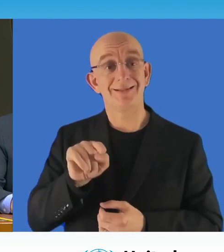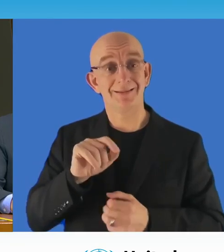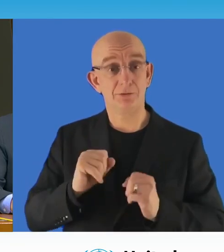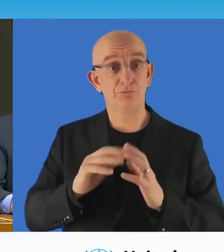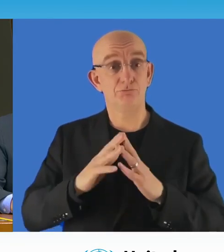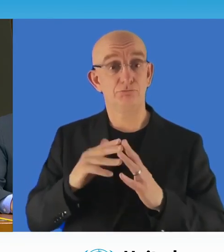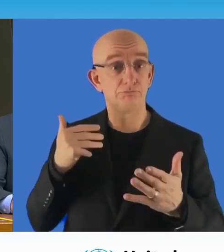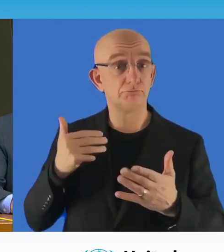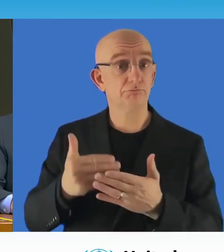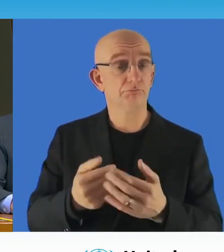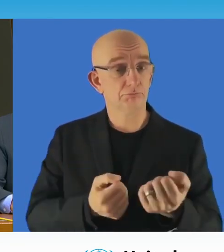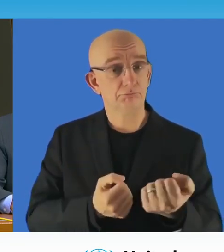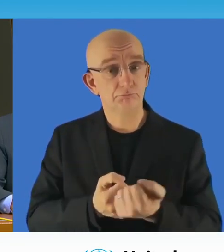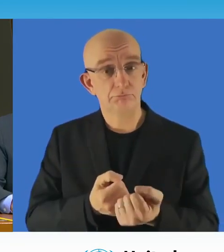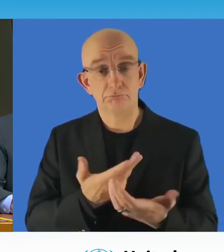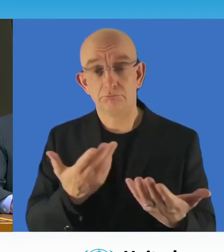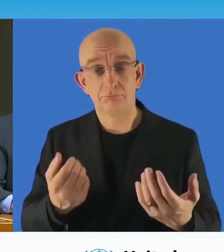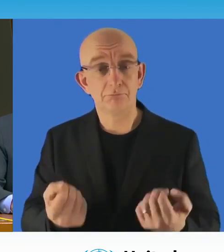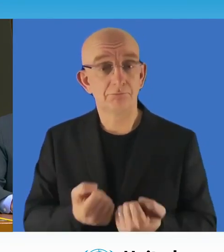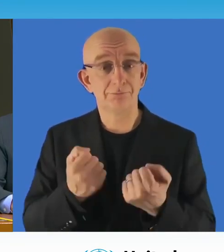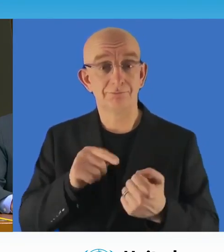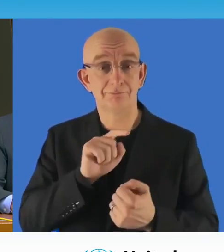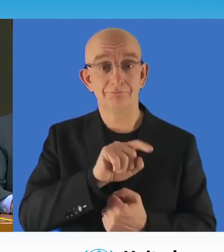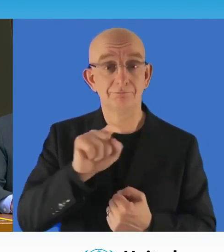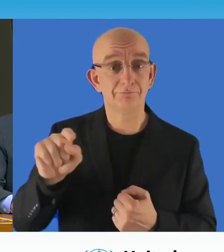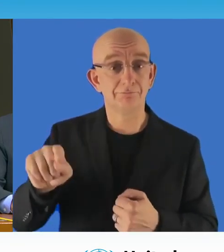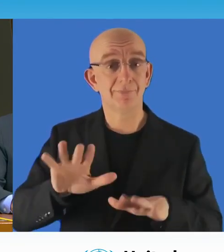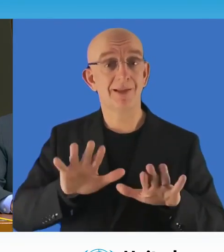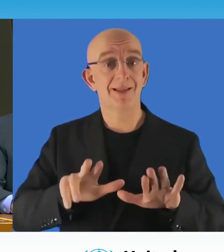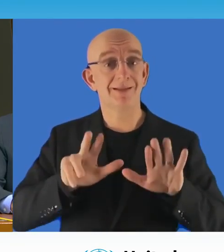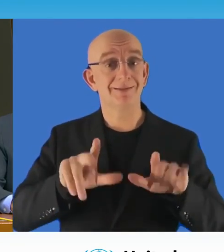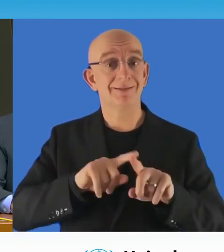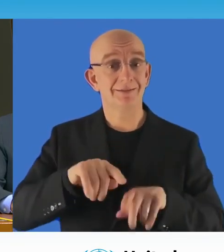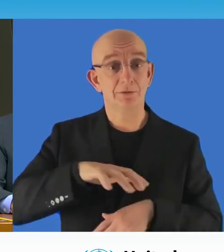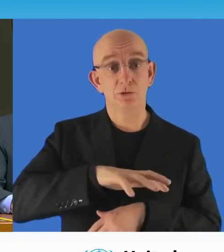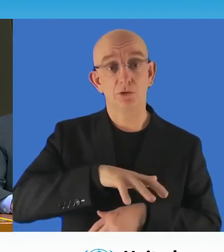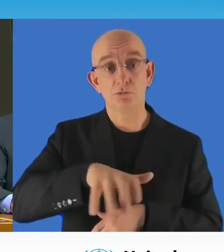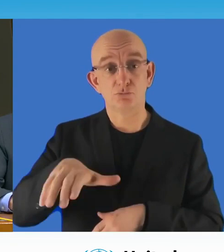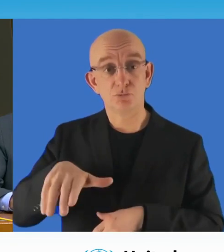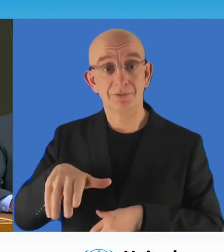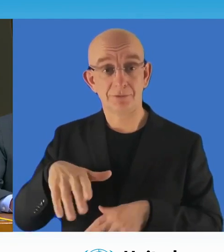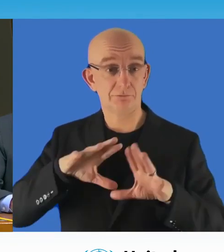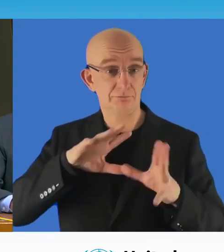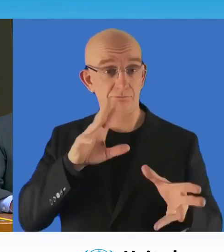iei in country inter interventions enhance stakeholder capacity and Service delivery at